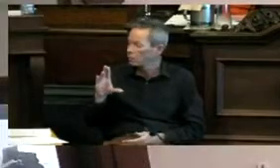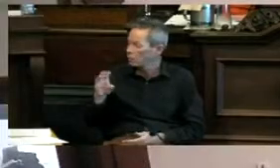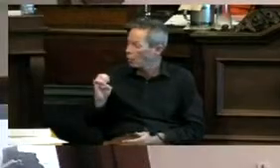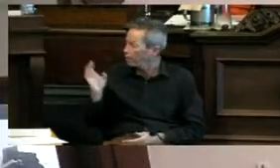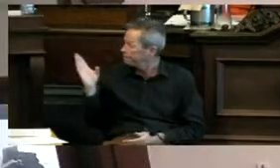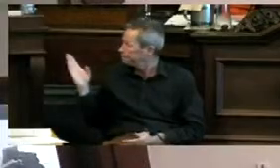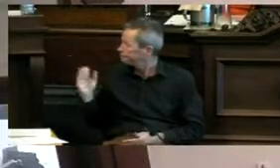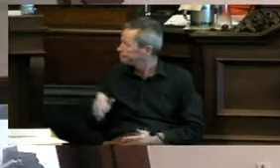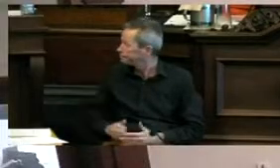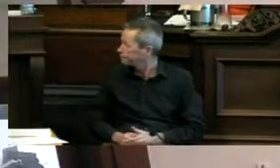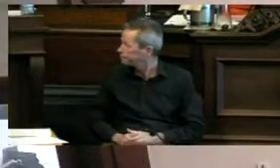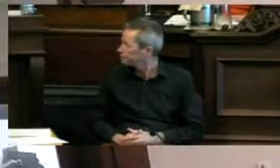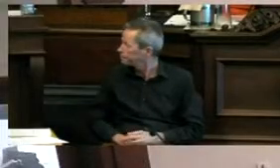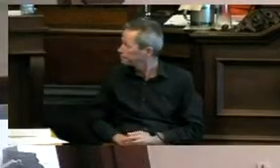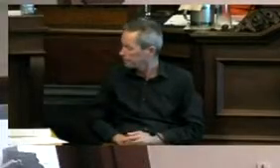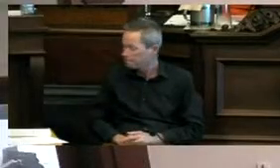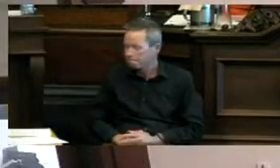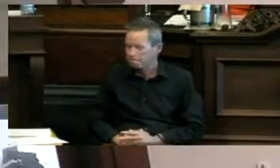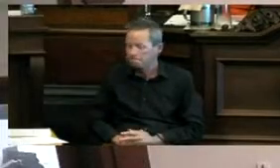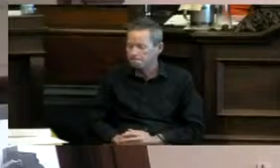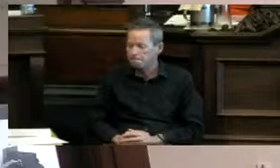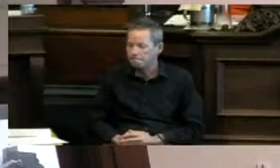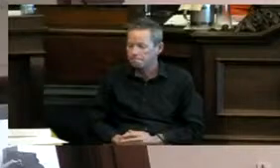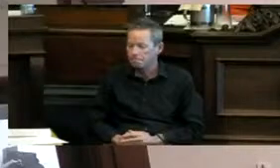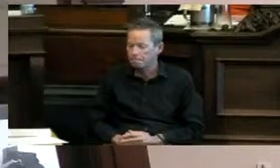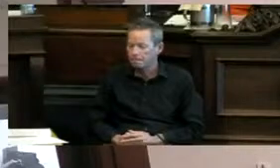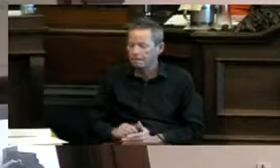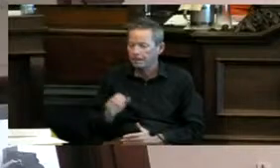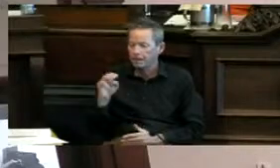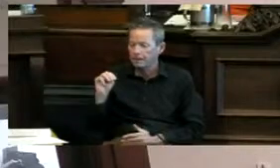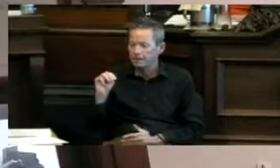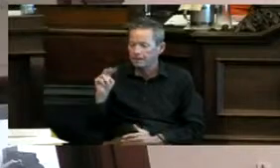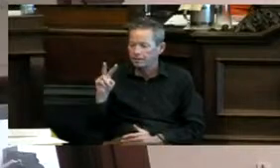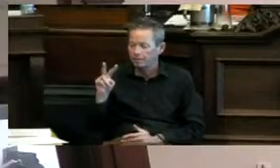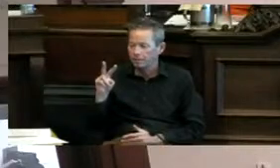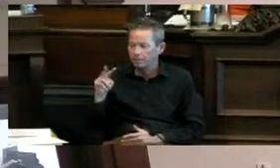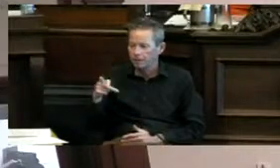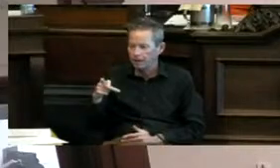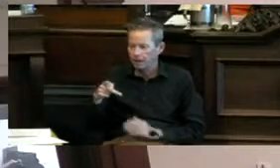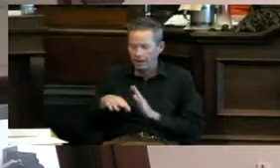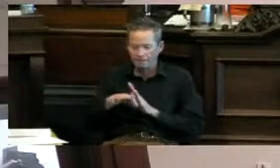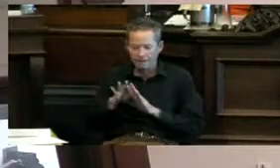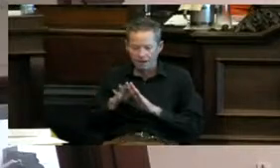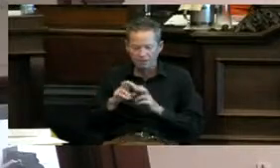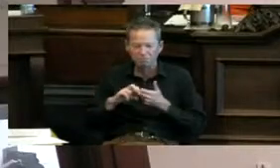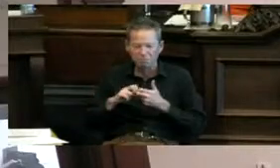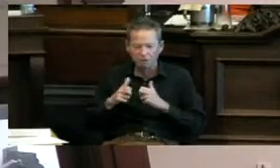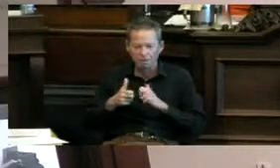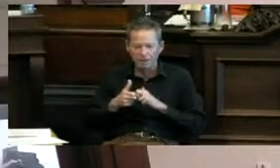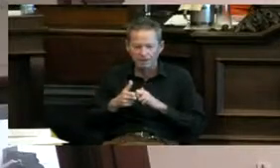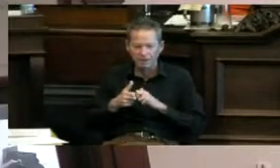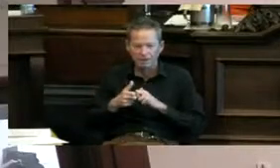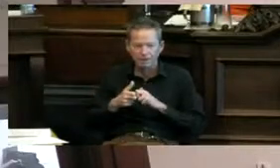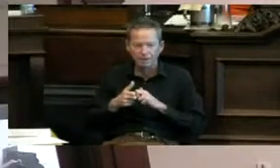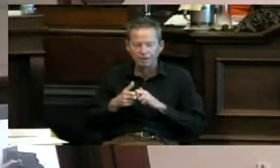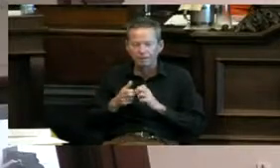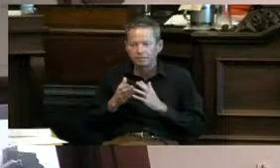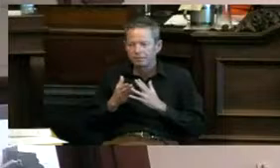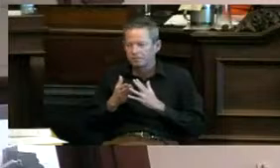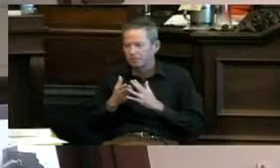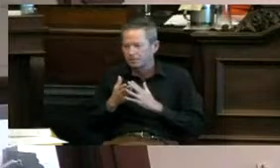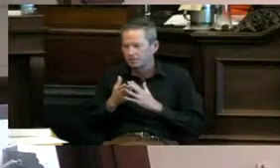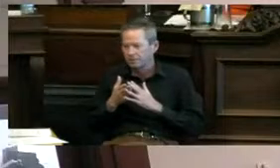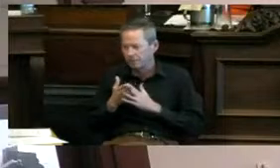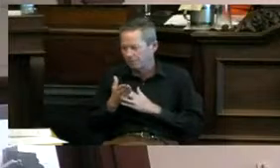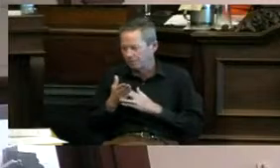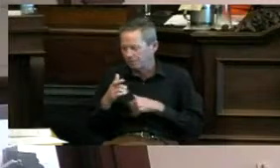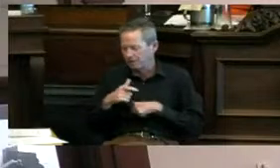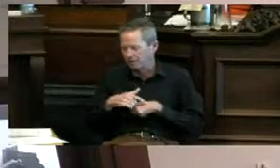later, Council member Monroe. So